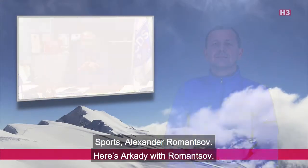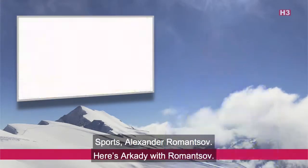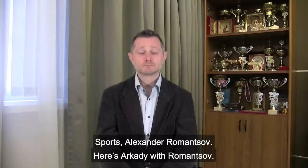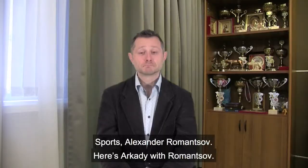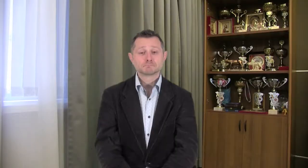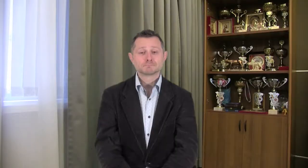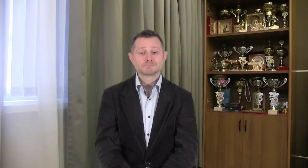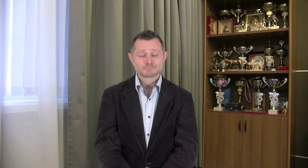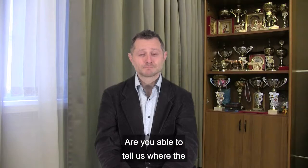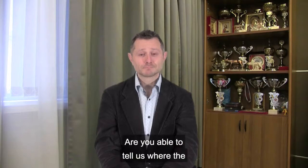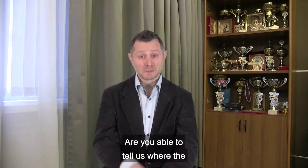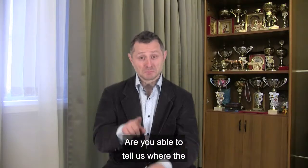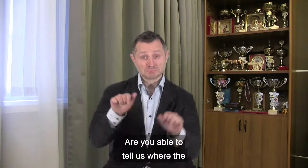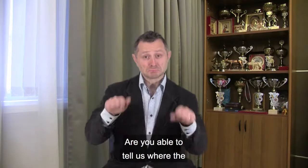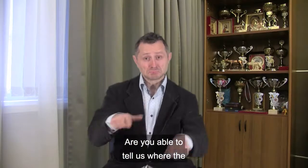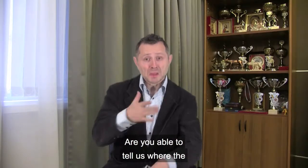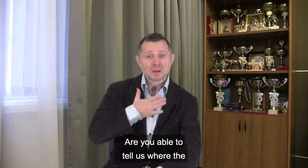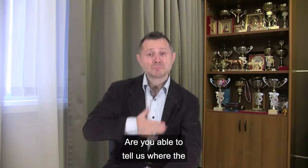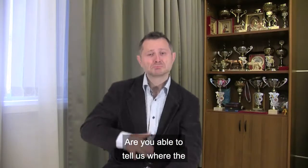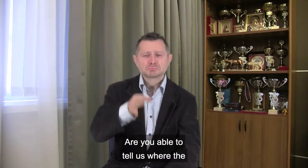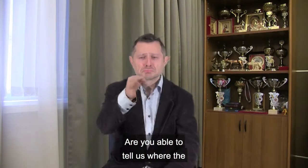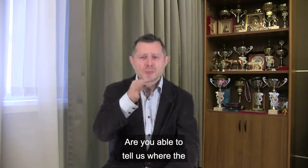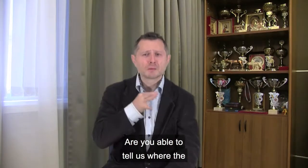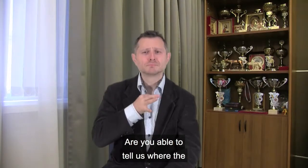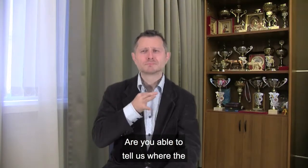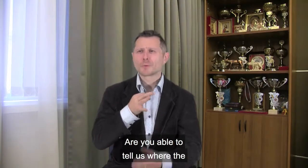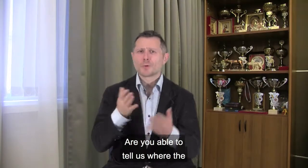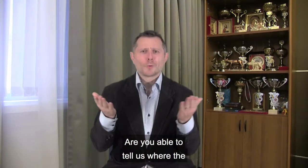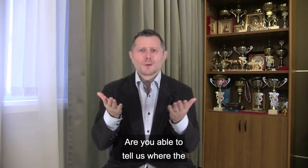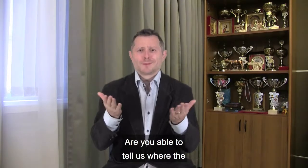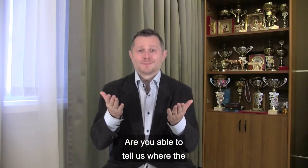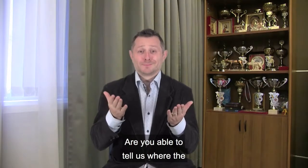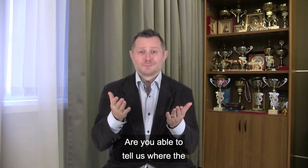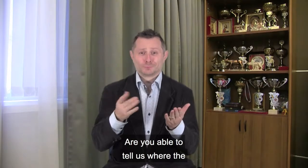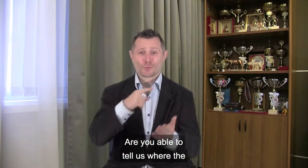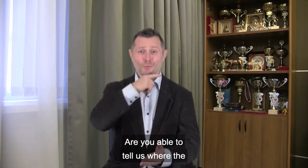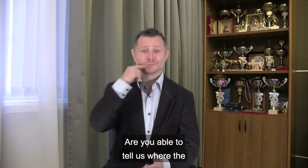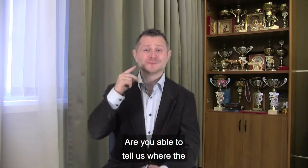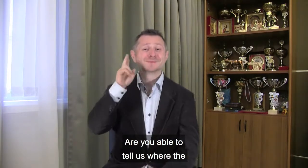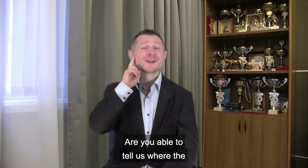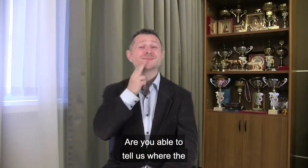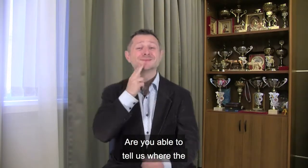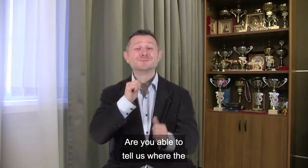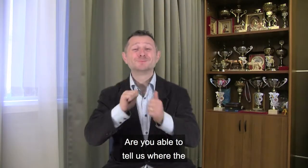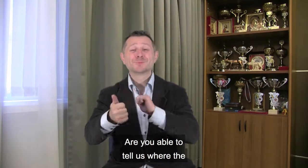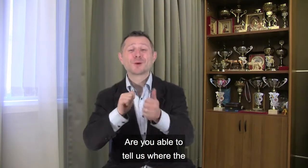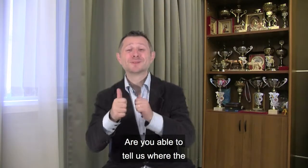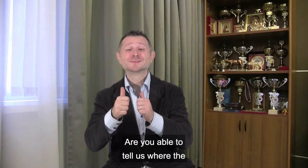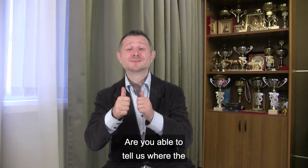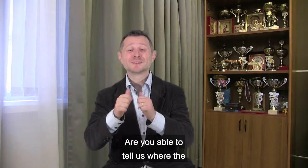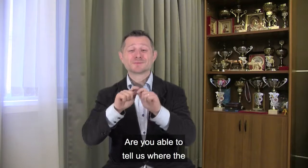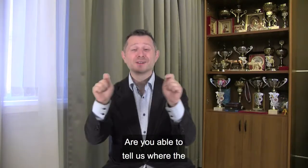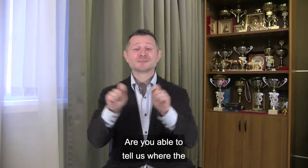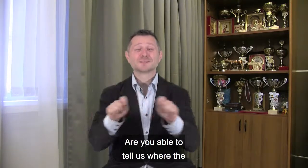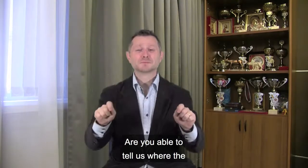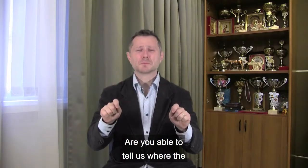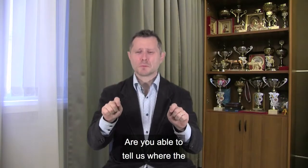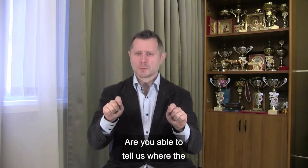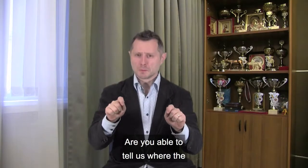Sports, Alexander Romantsov. Here’s Arkady with Romantsov. Are you able to tell us where the